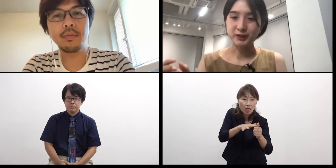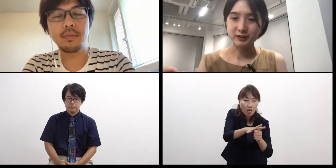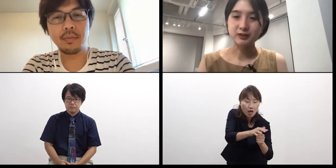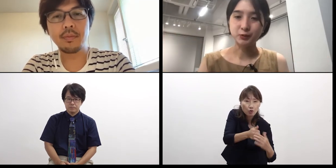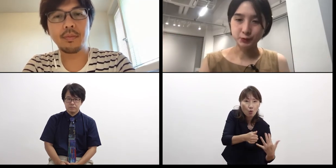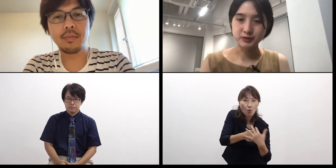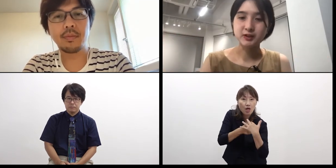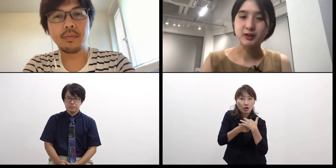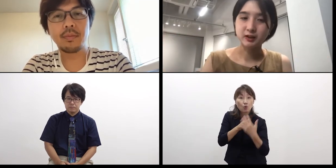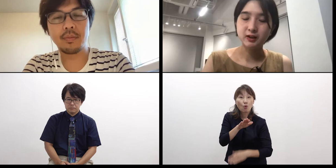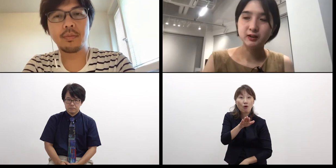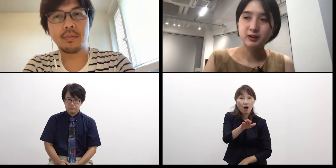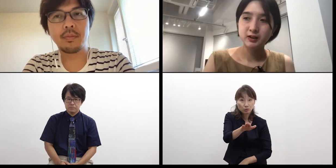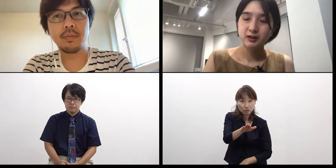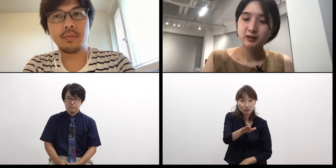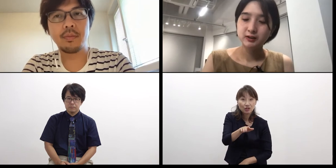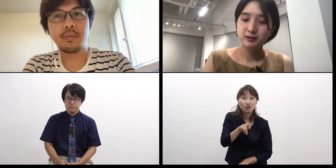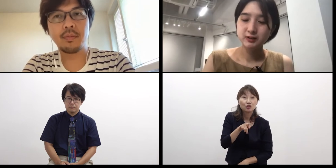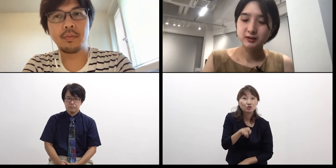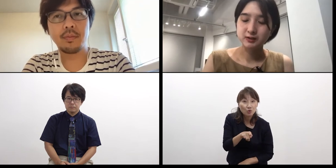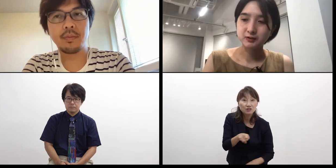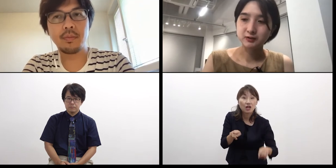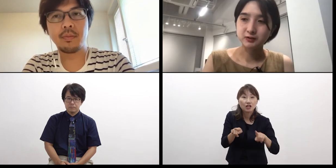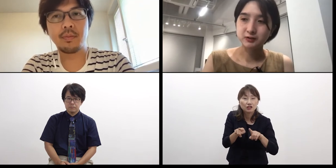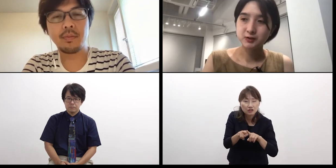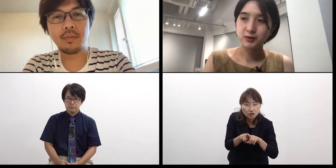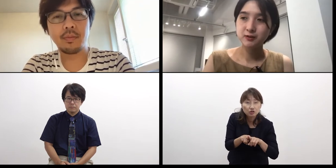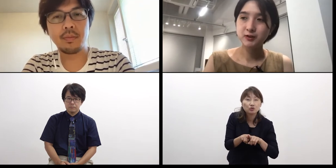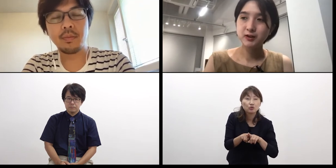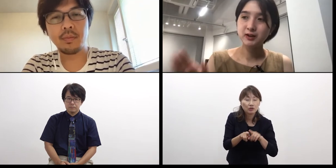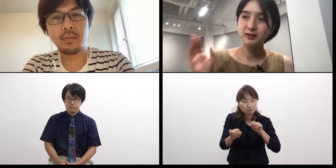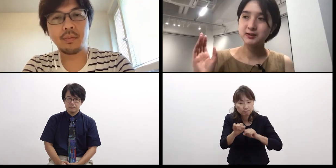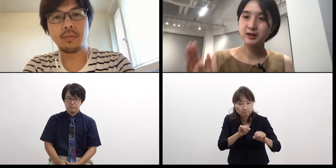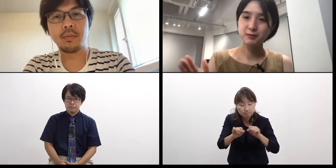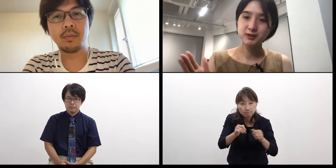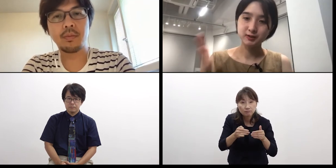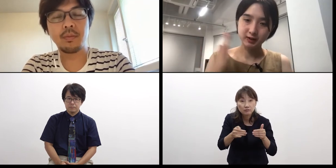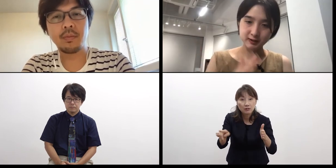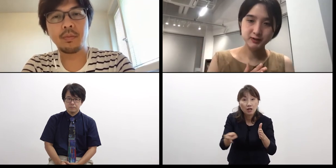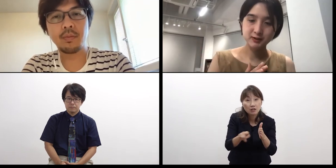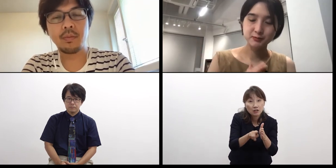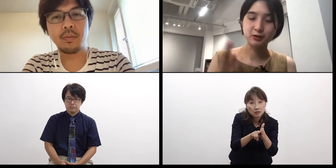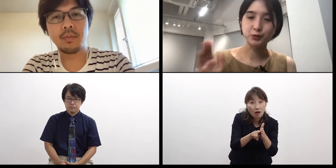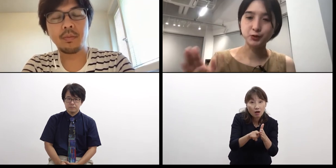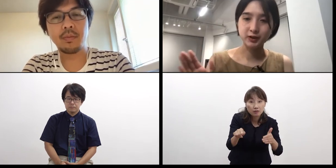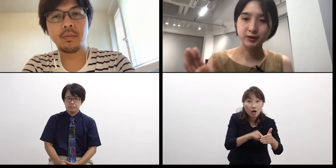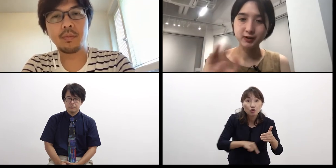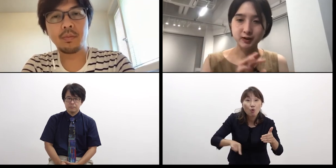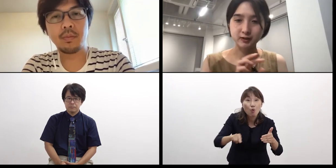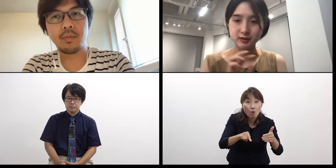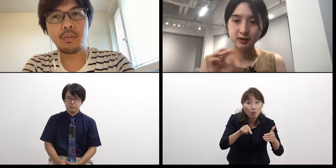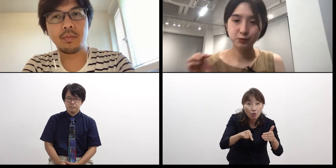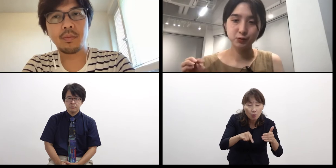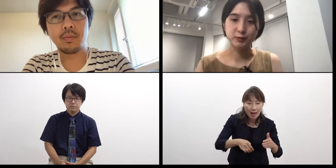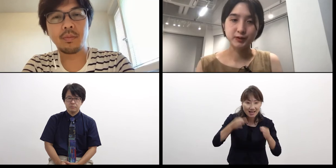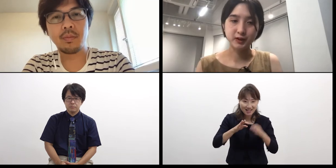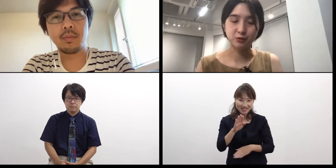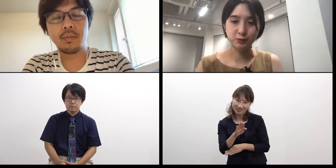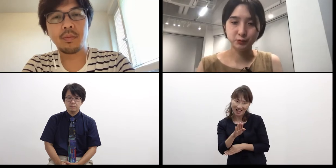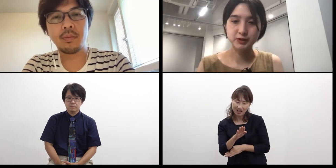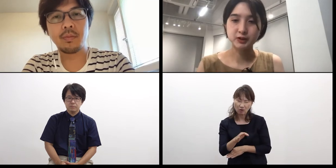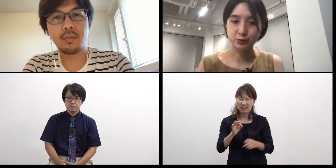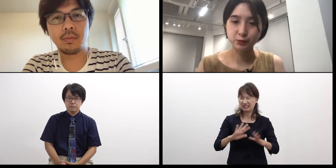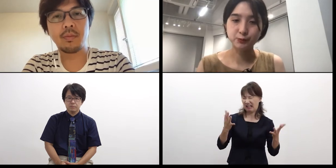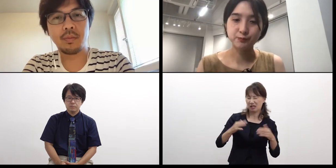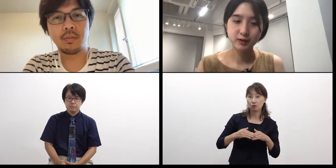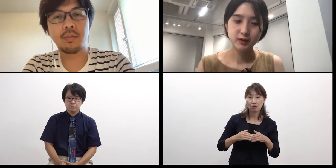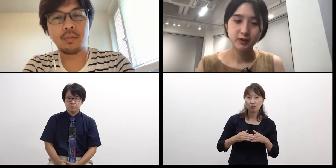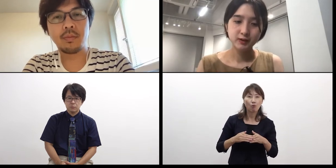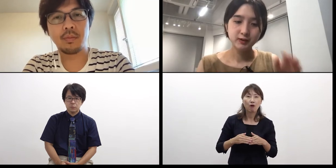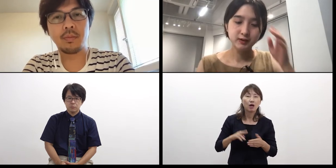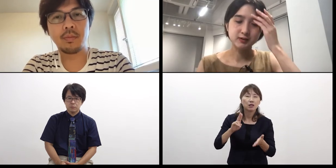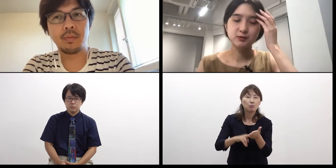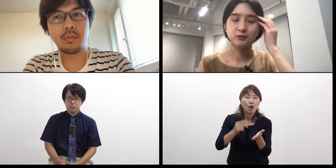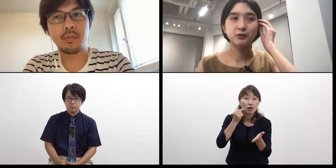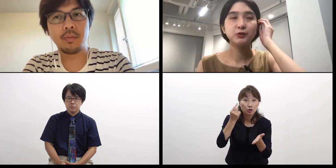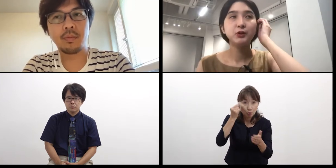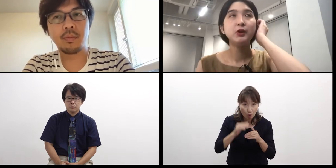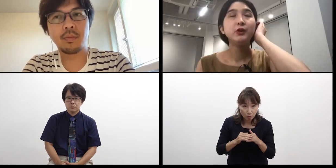Though it’s not something other people can say it’s valuable or not about,